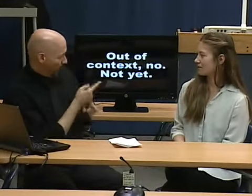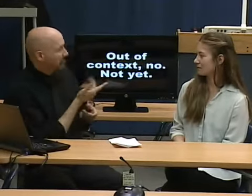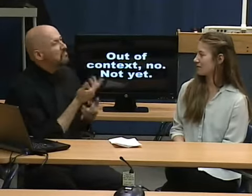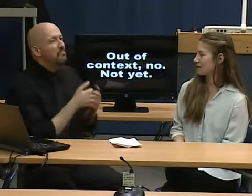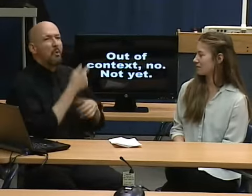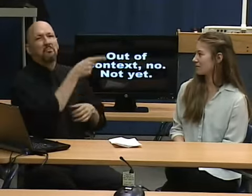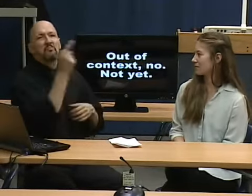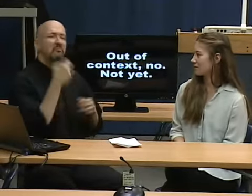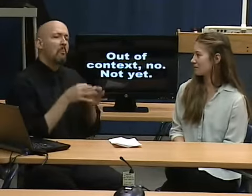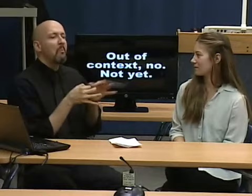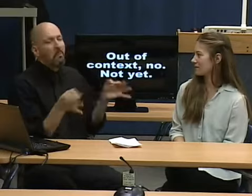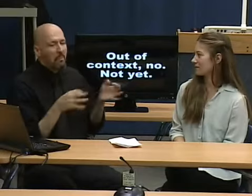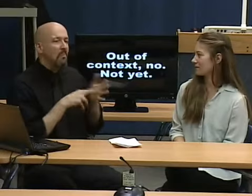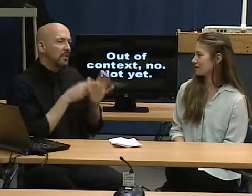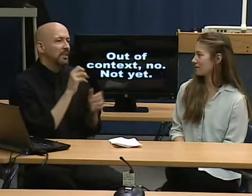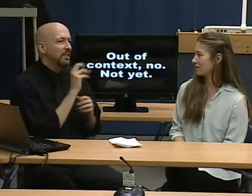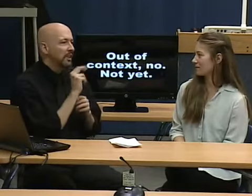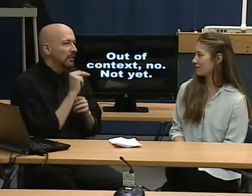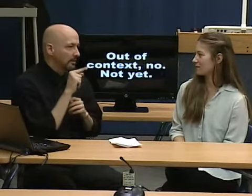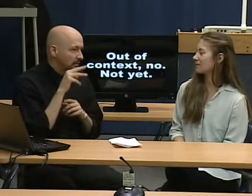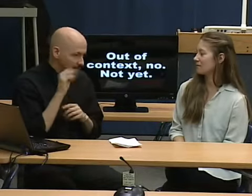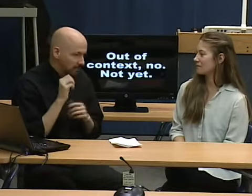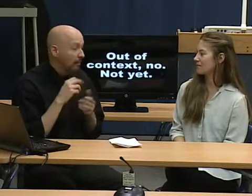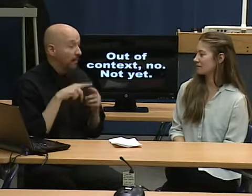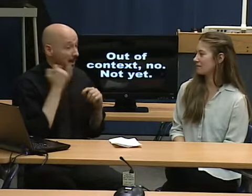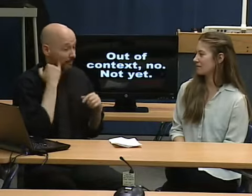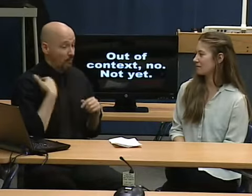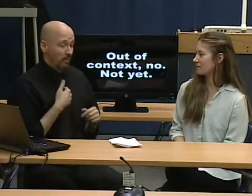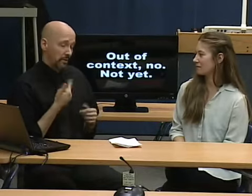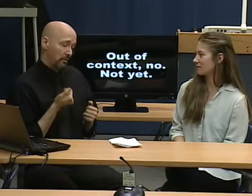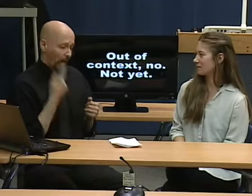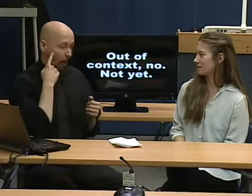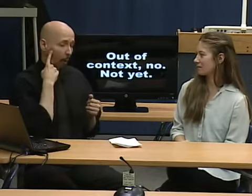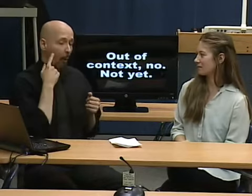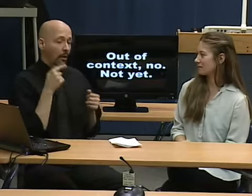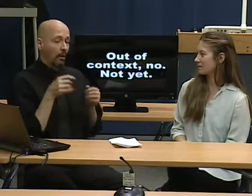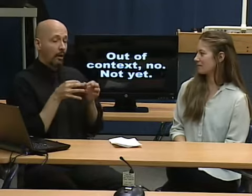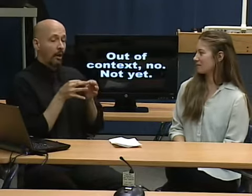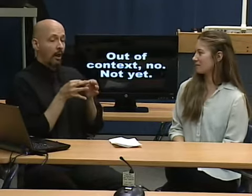Right. Out there, this sign means "S-E-N-T-E-N-C-E." If we see a sentence here...